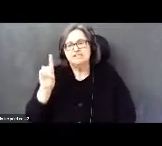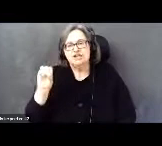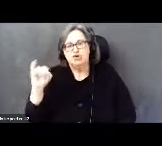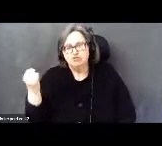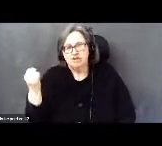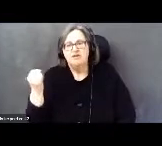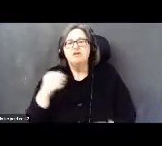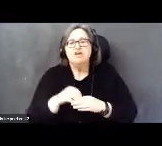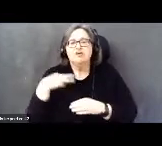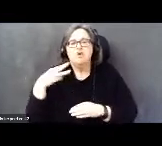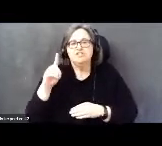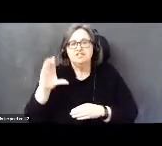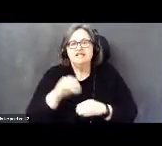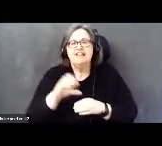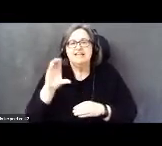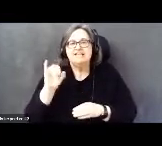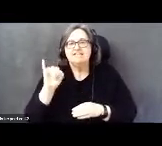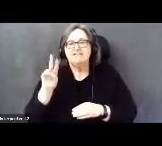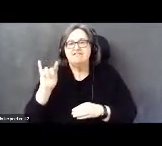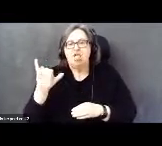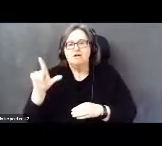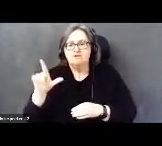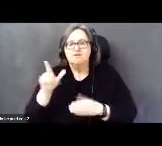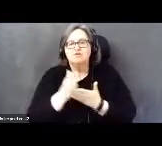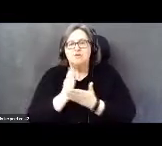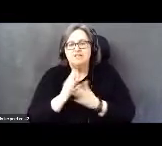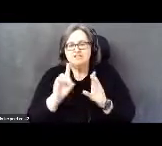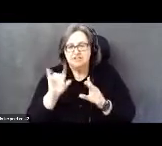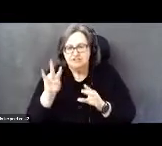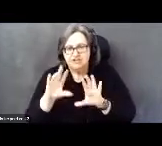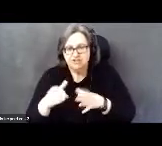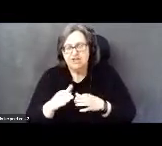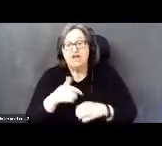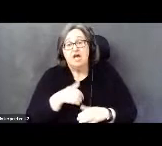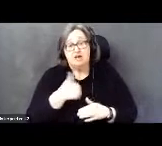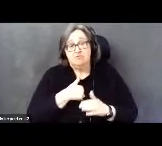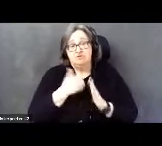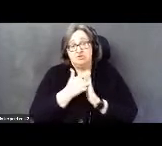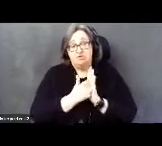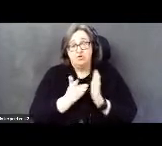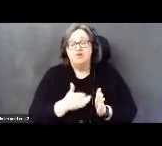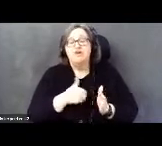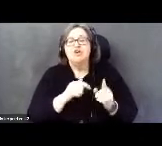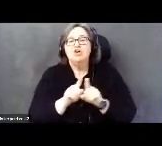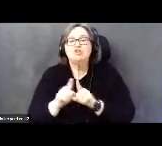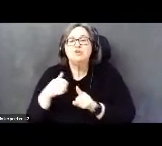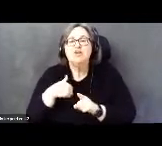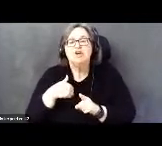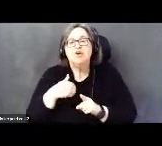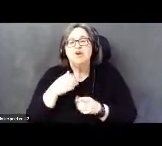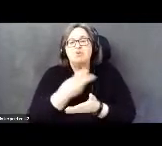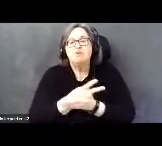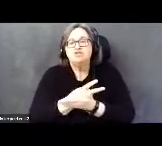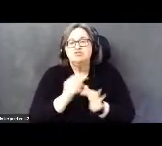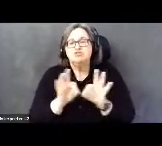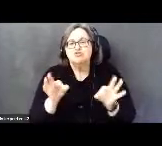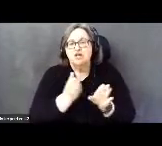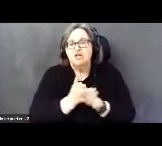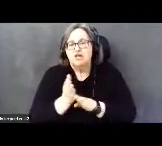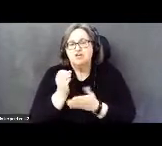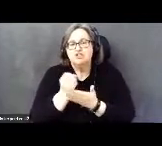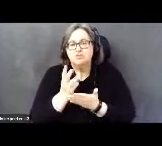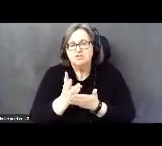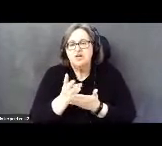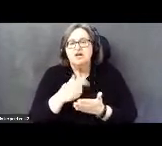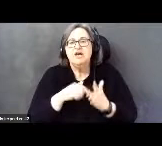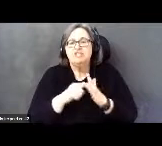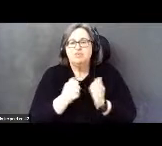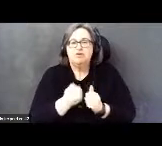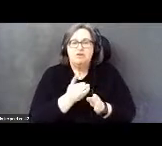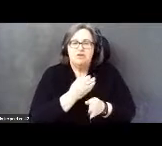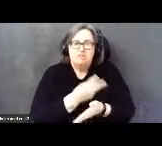In the Civil Rights division. I'm an attorney and started with my masters in social work